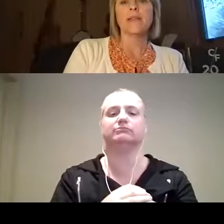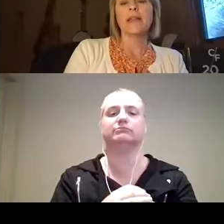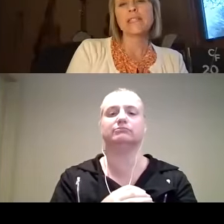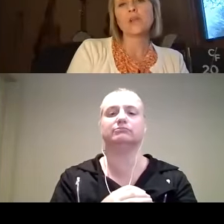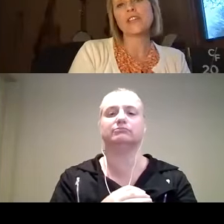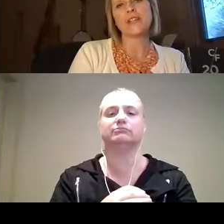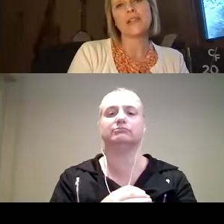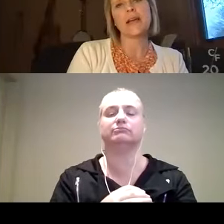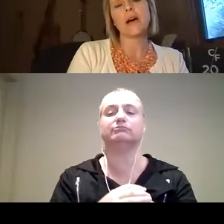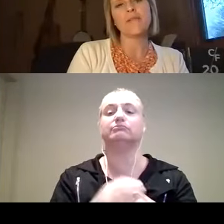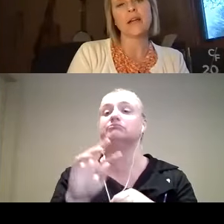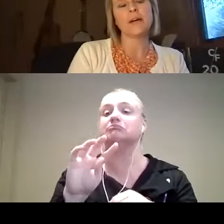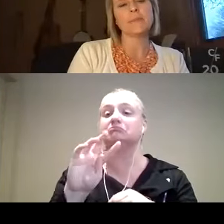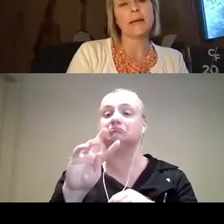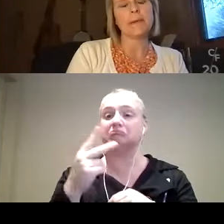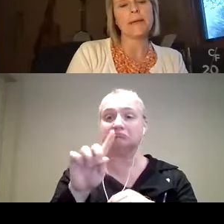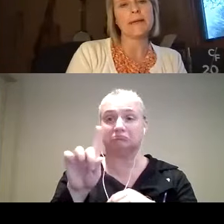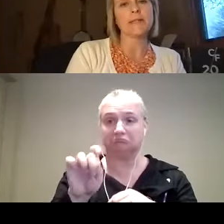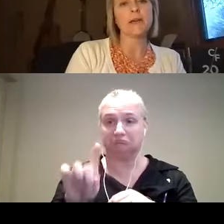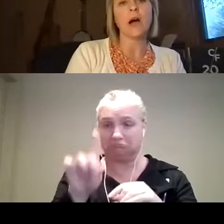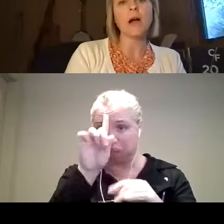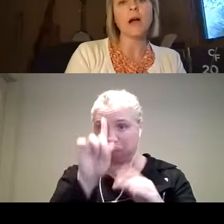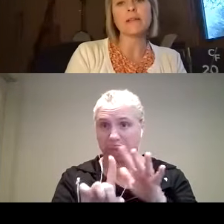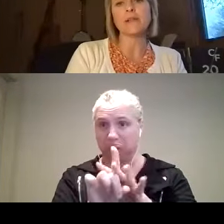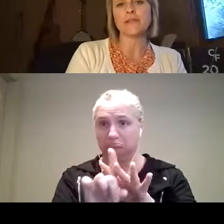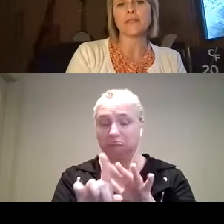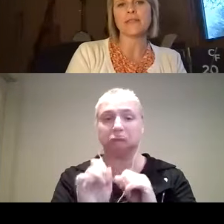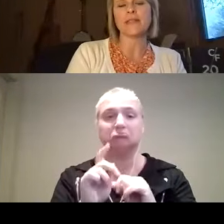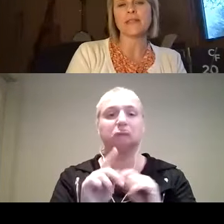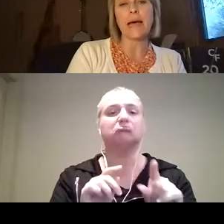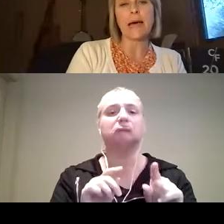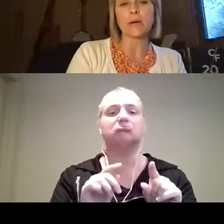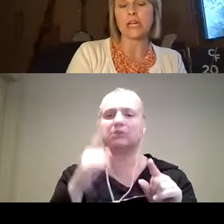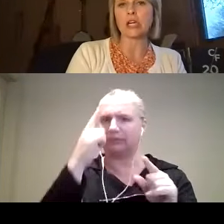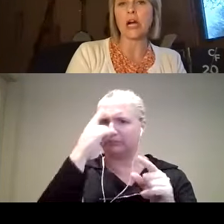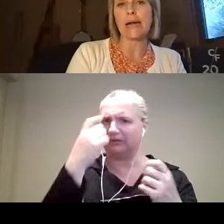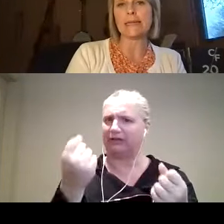The next question that often comes up is, are mental health services allowed under IDEA?